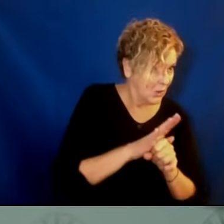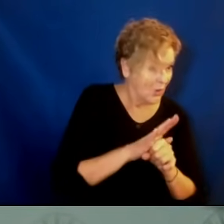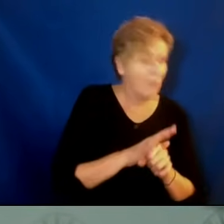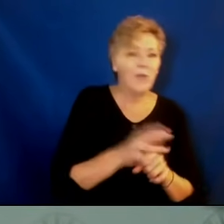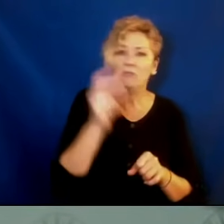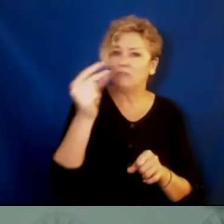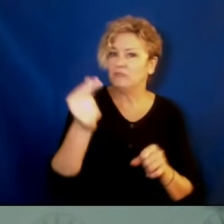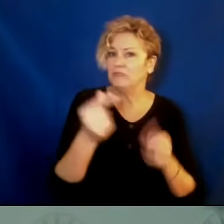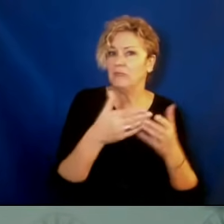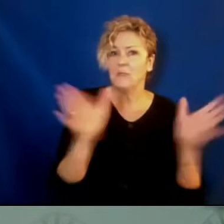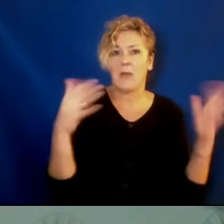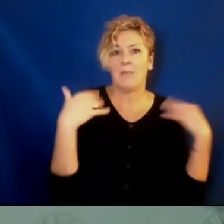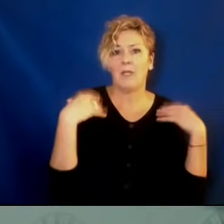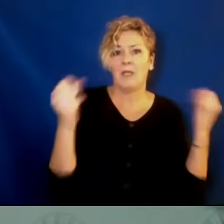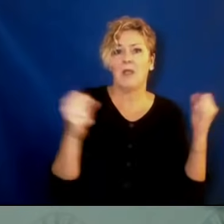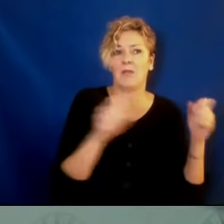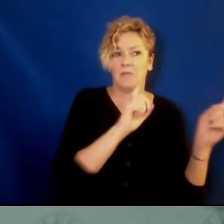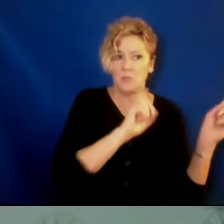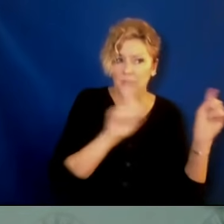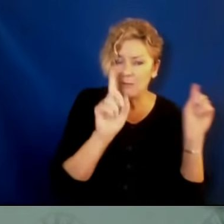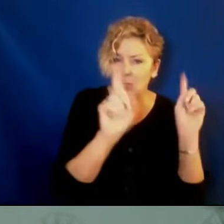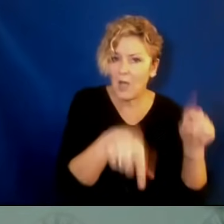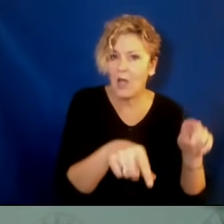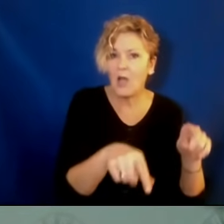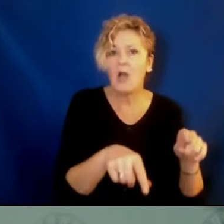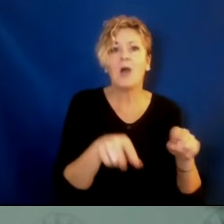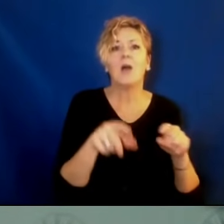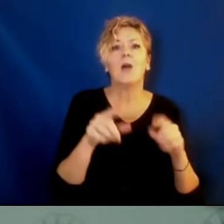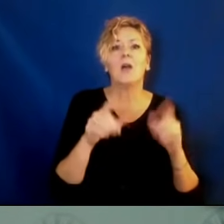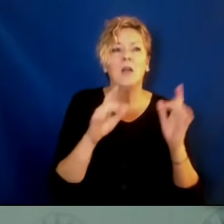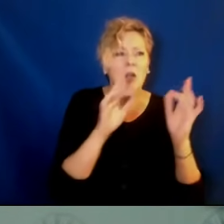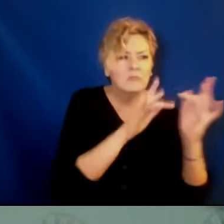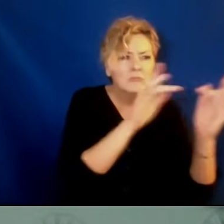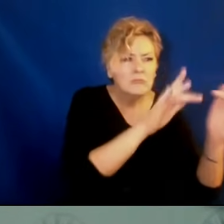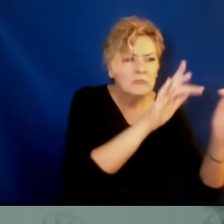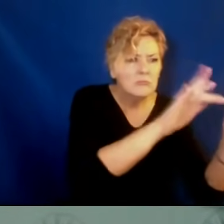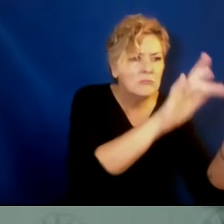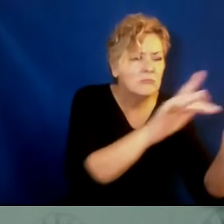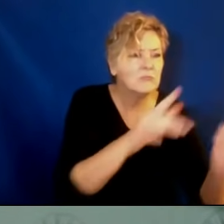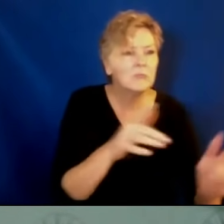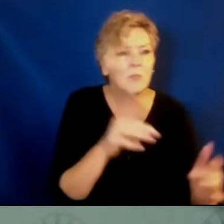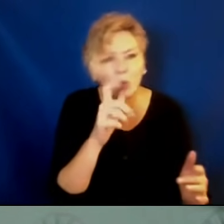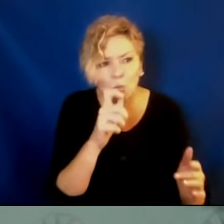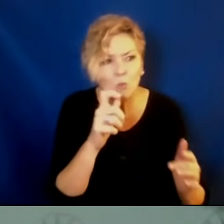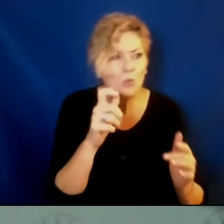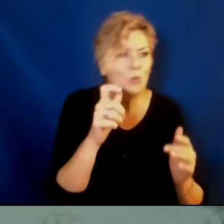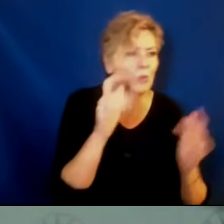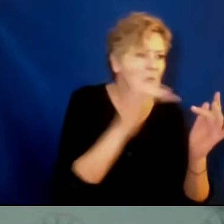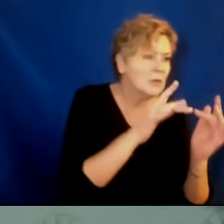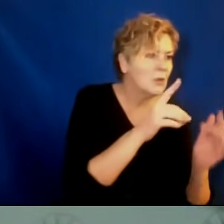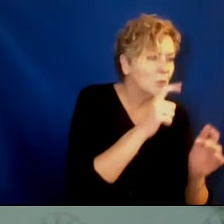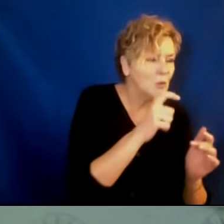I would not say there is a specific number, there is a number of things we are monitoring all the